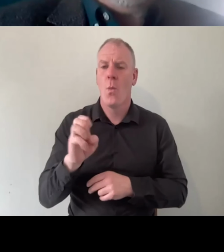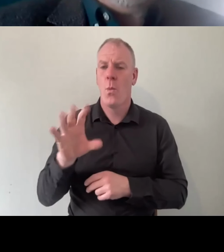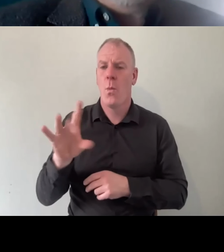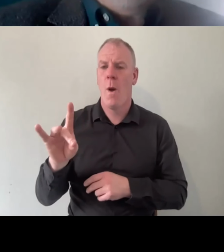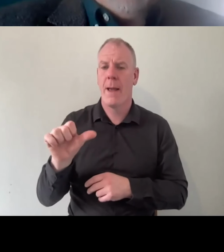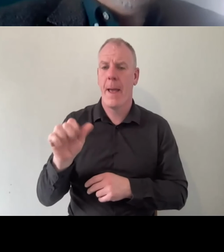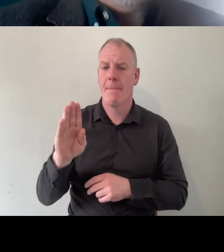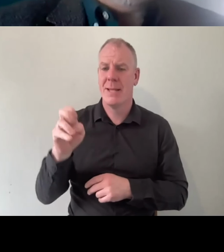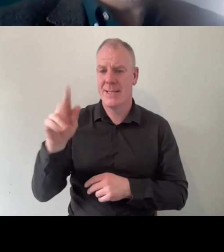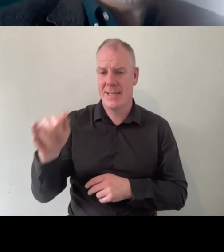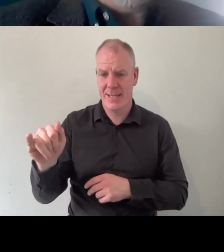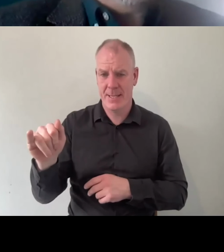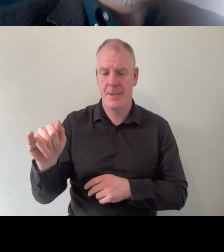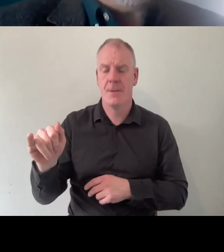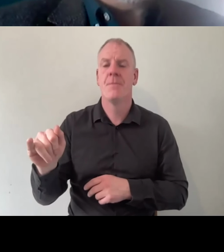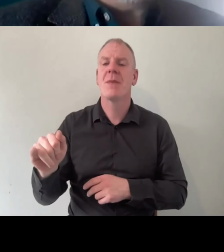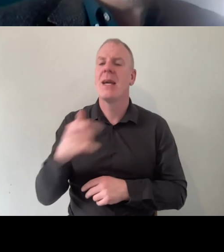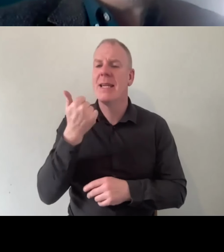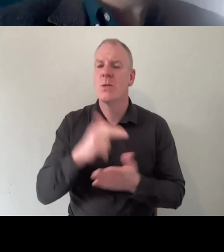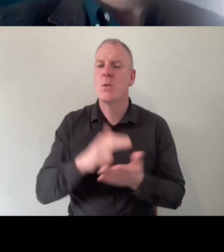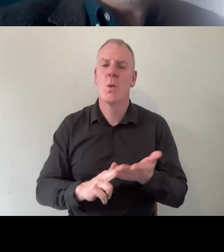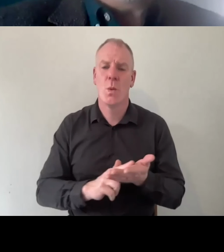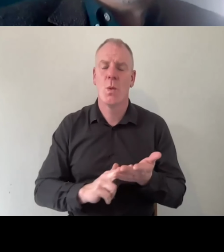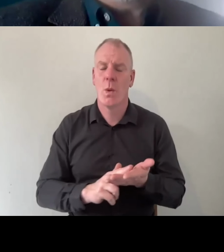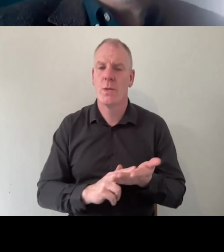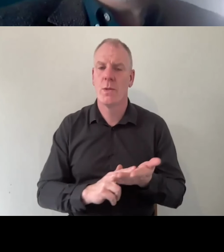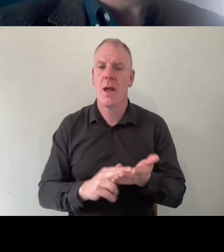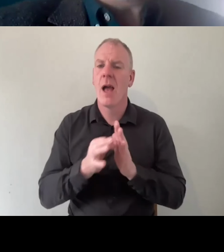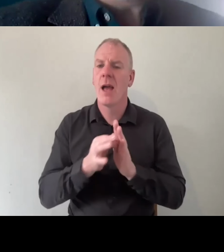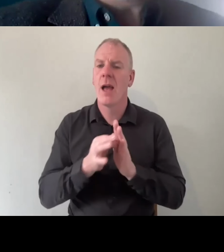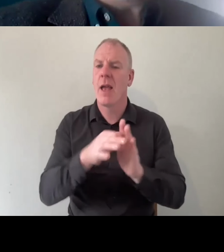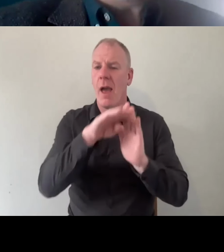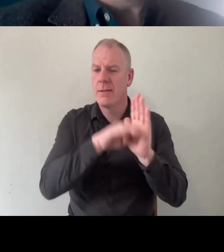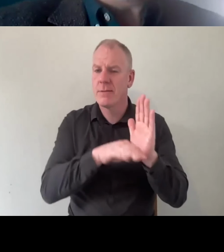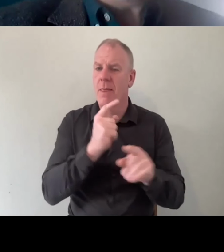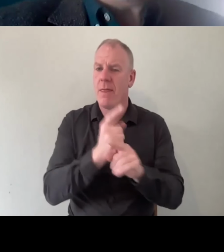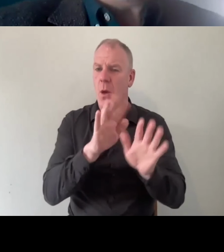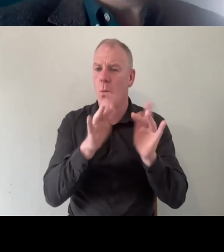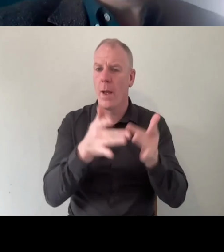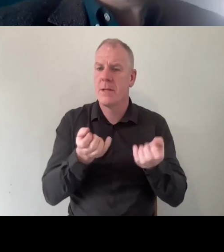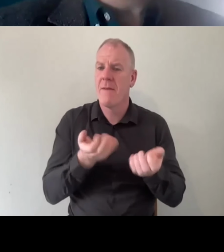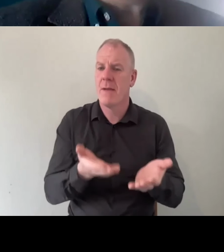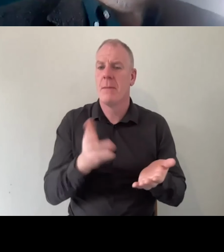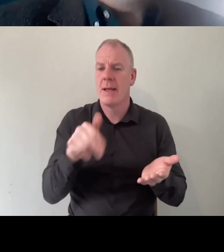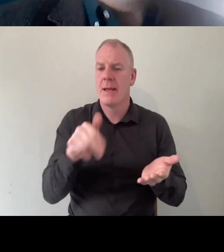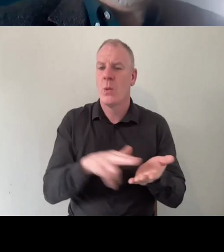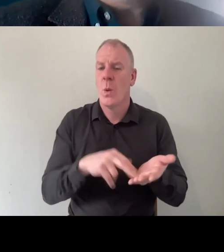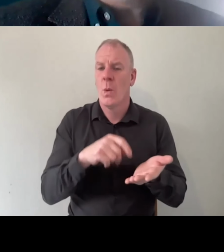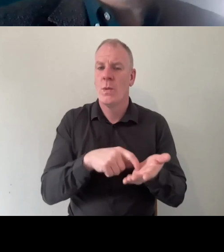Again, the guidance that is available on our website and can be very easily used.